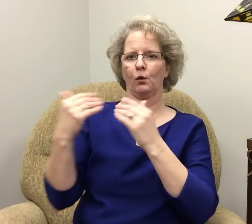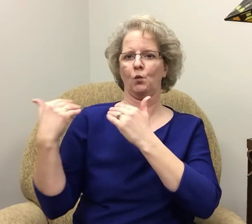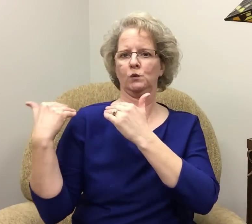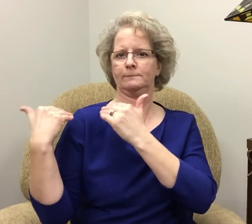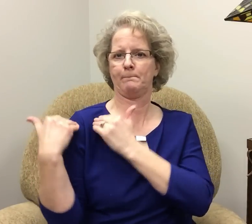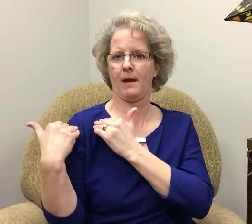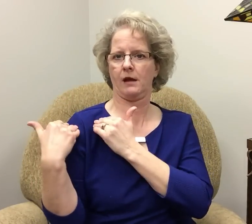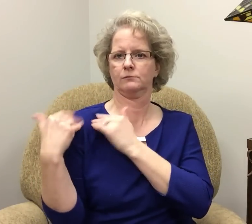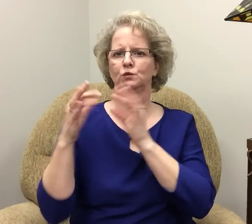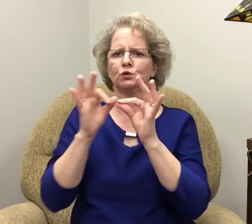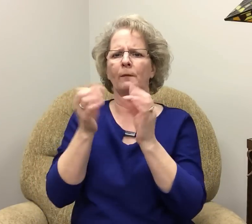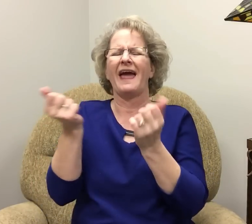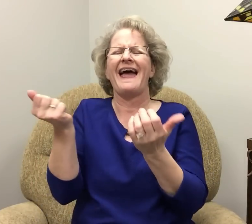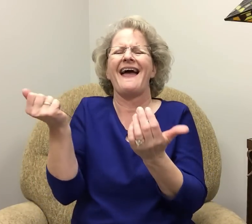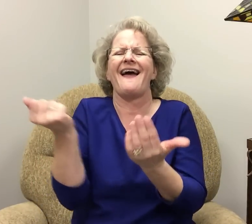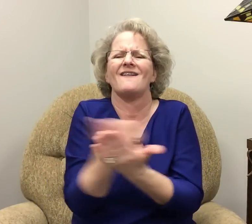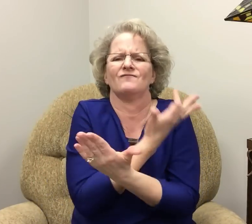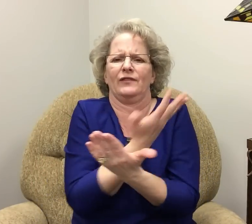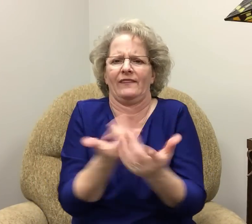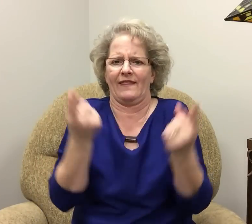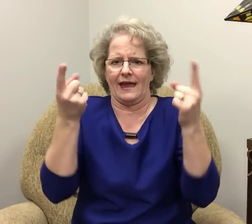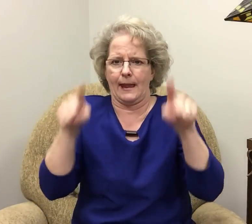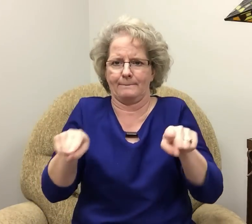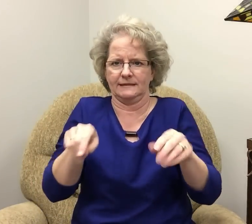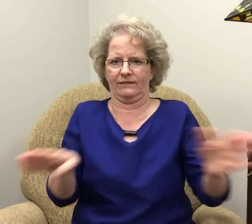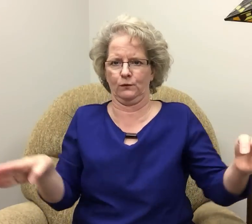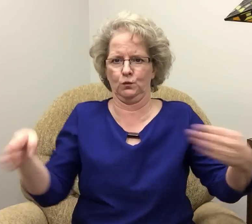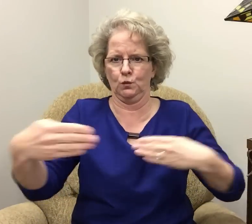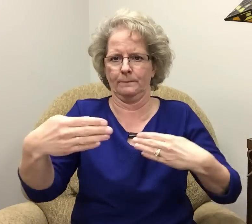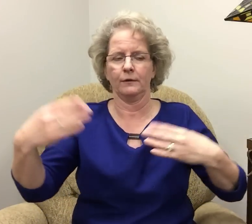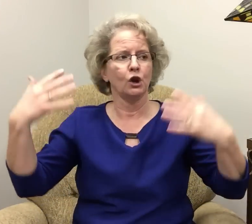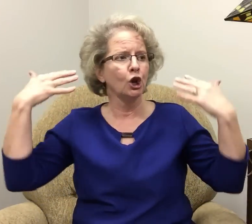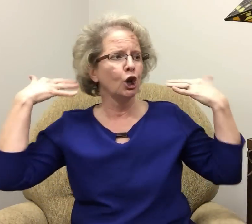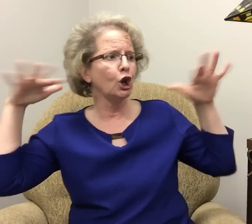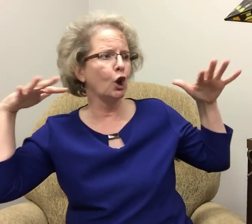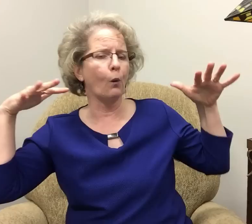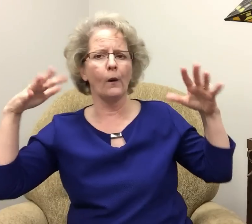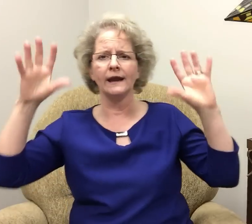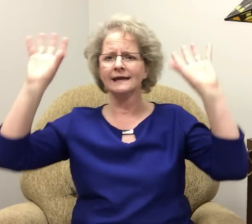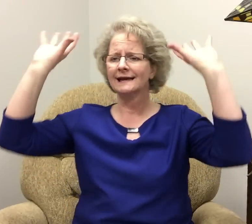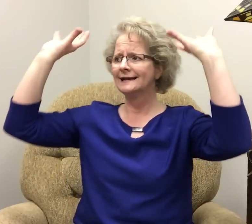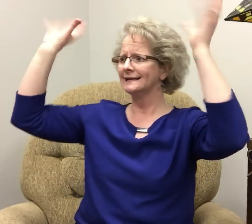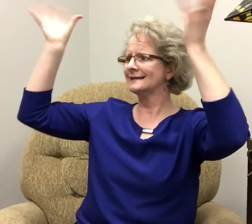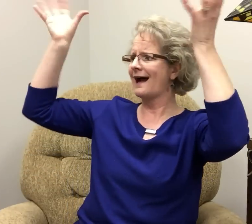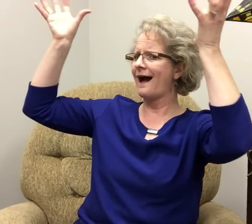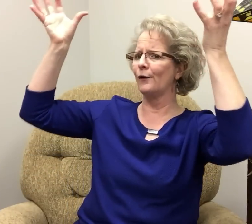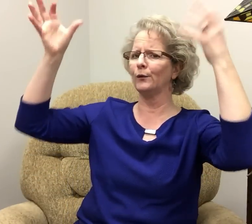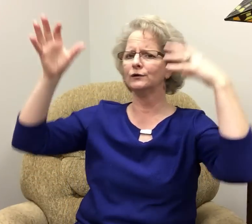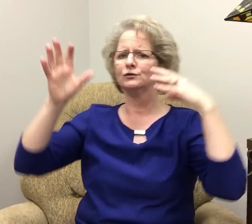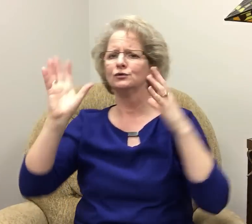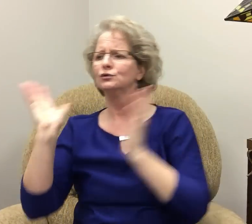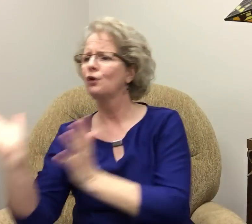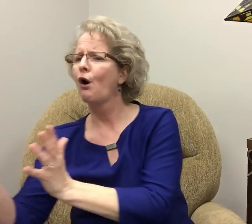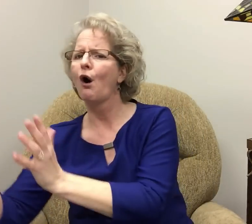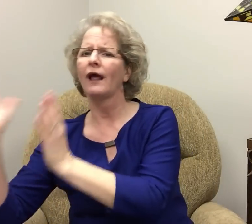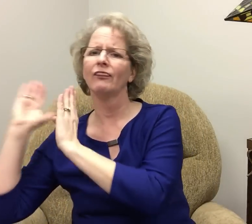It's also important to know that interpreters are responsible for interpreting anything